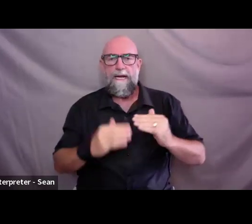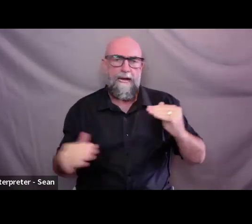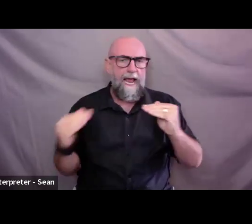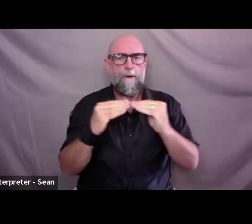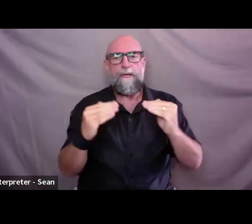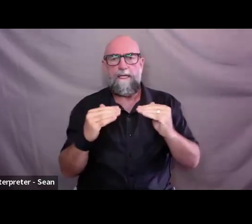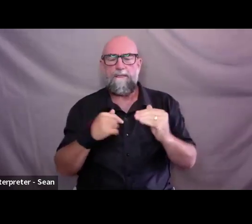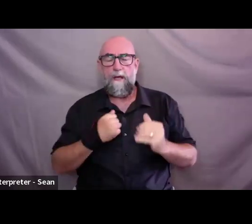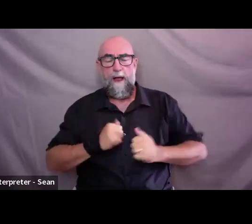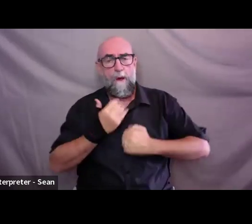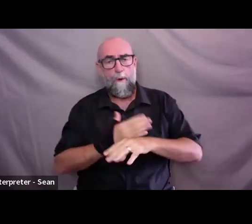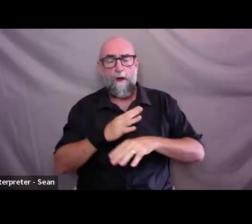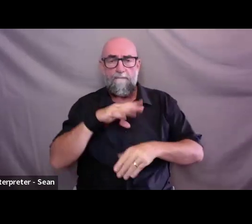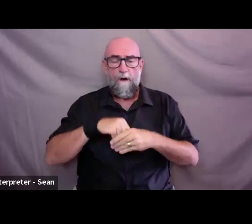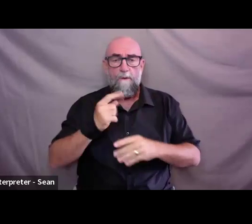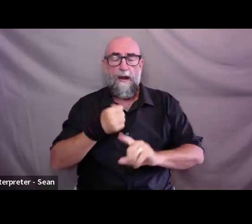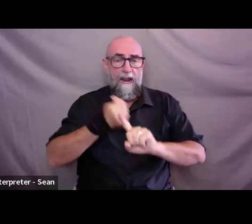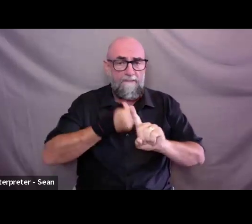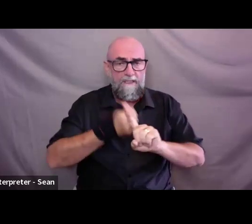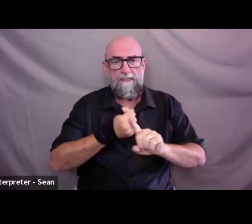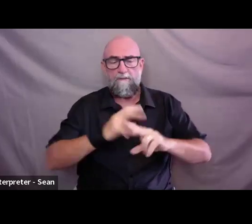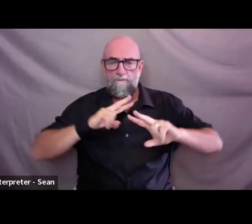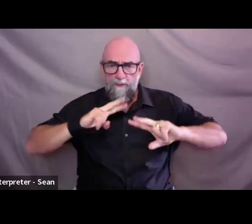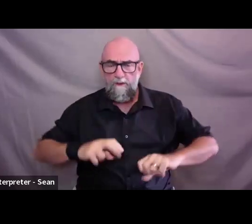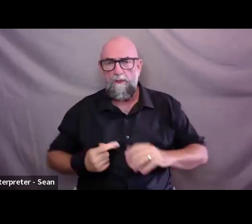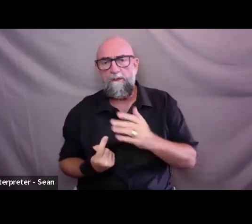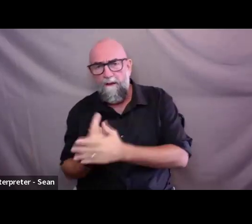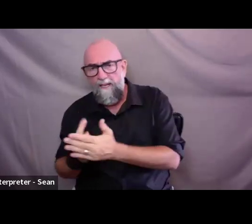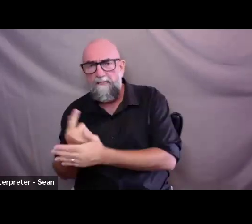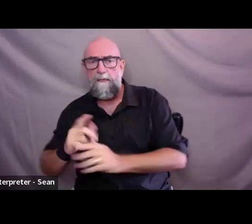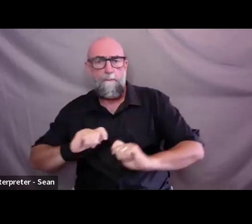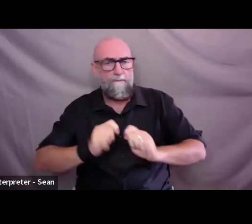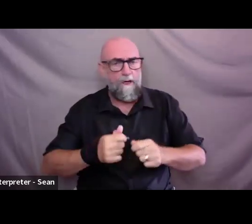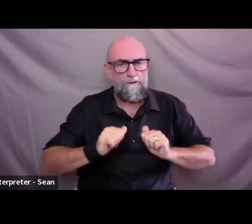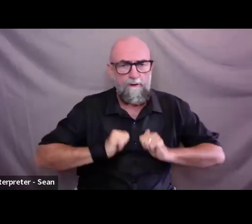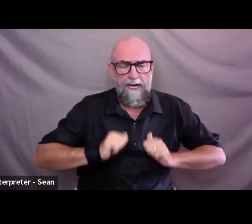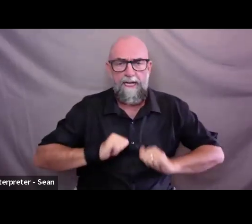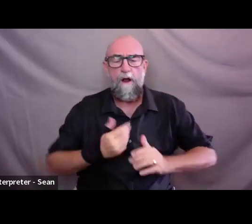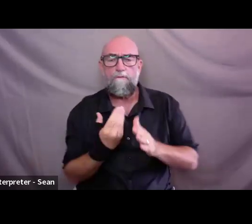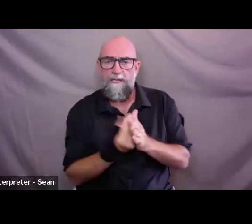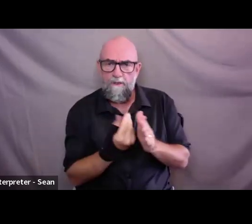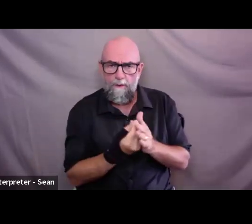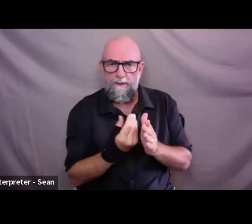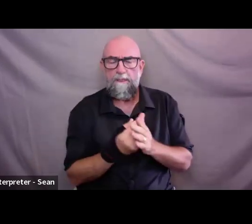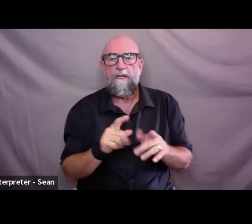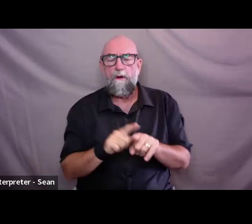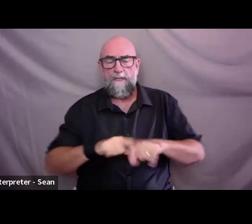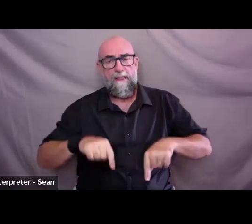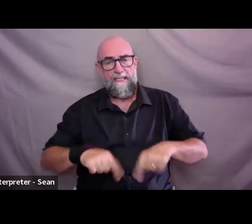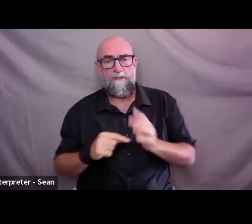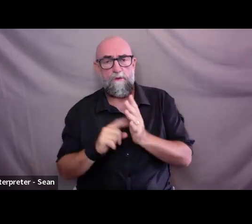events and resources like the creative equity toolkit which by the way has an excellent topic area on governance that you should visit. We